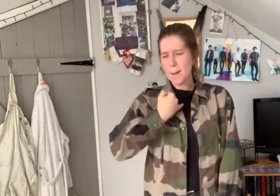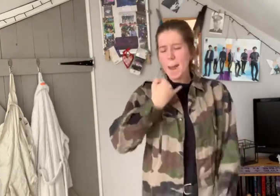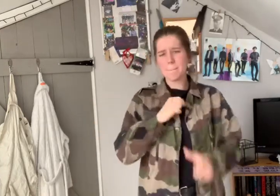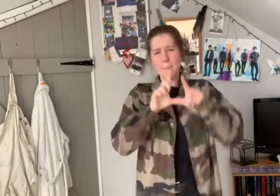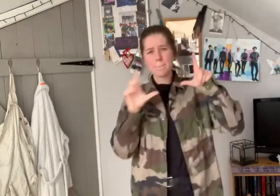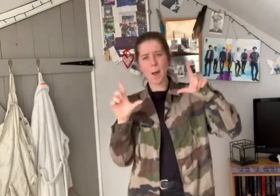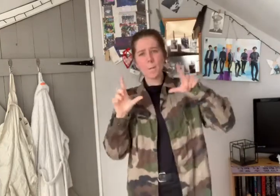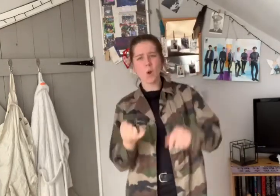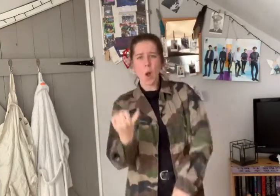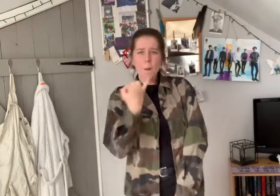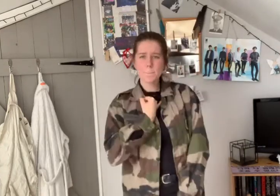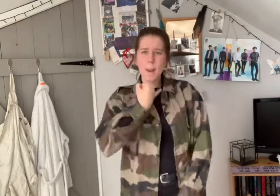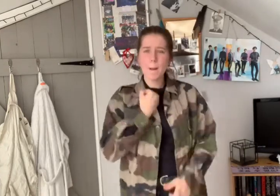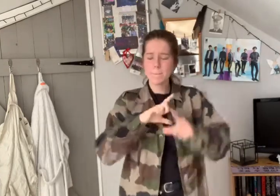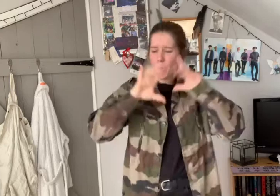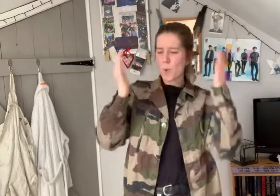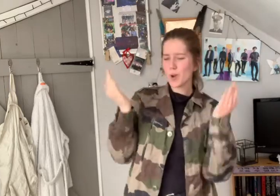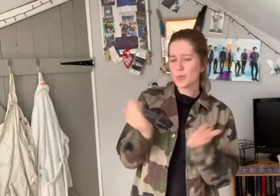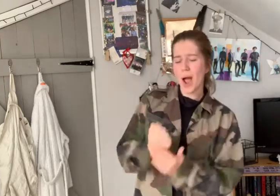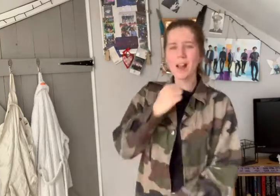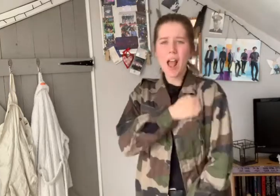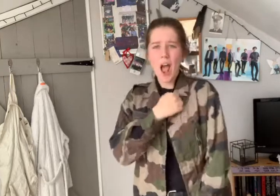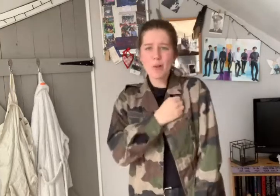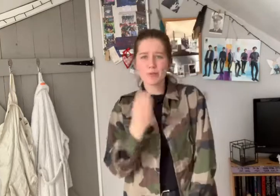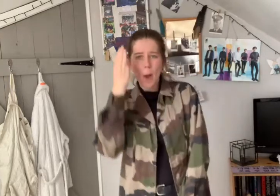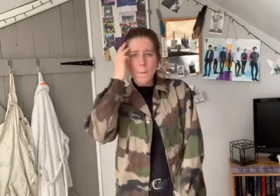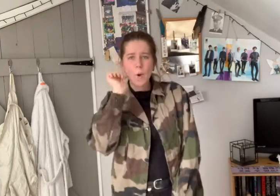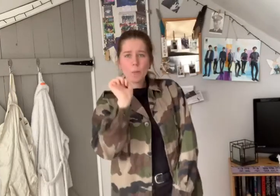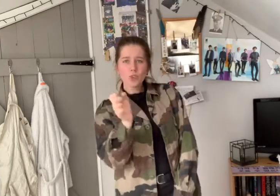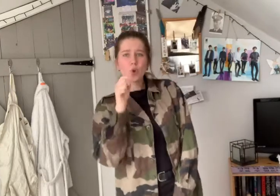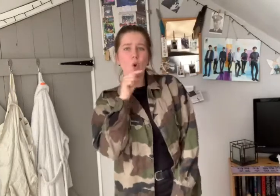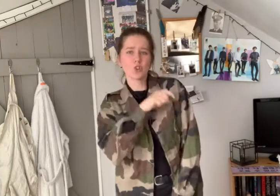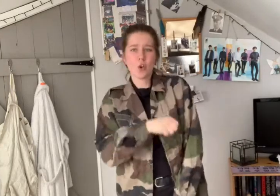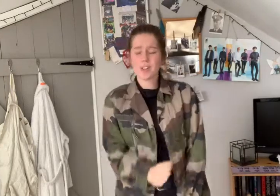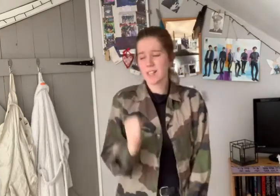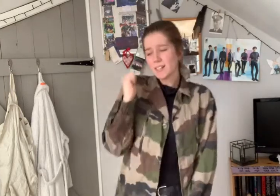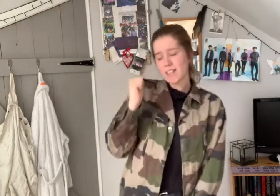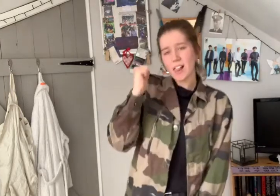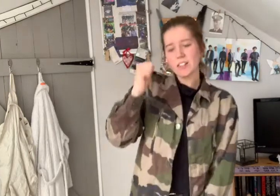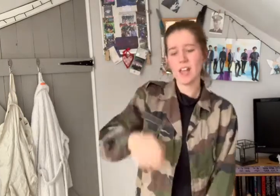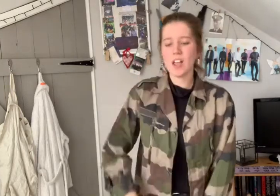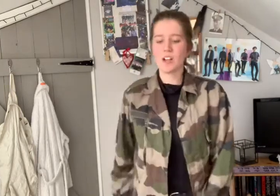My bad BILLBOARD My bad WORLDWIDE I'm sorry mom your son is so killing it